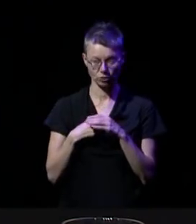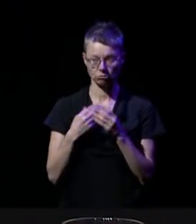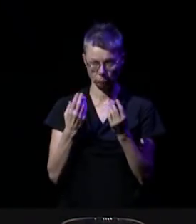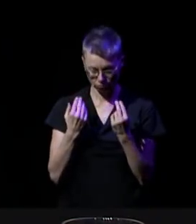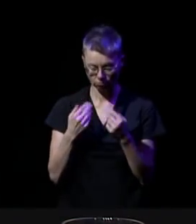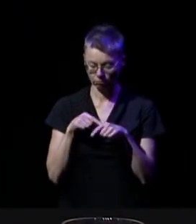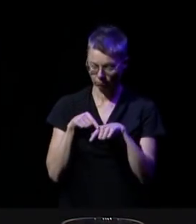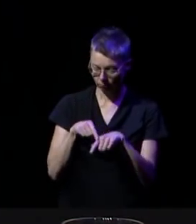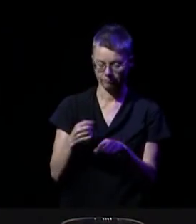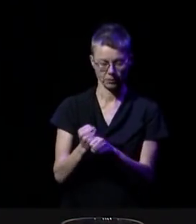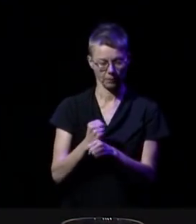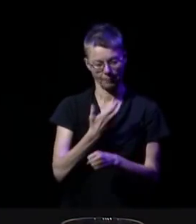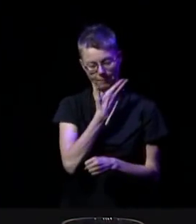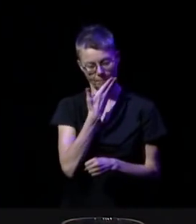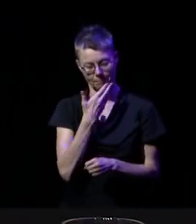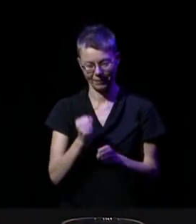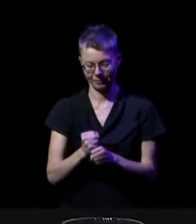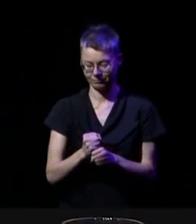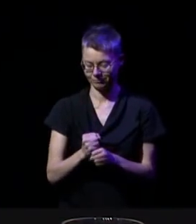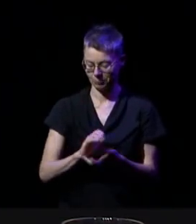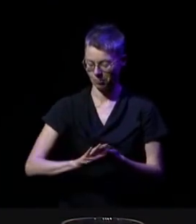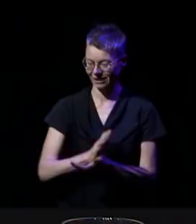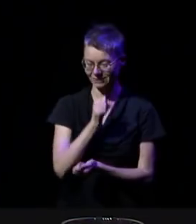about pleasing men and that plays into ideas of femininity